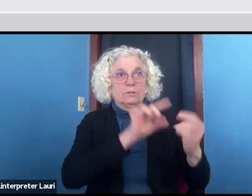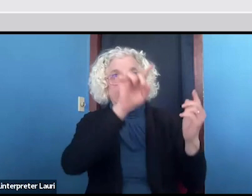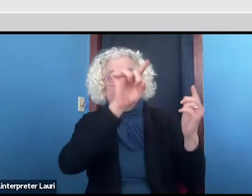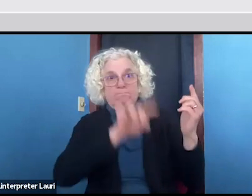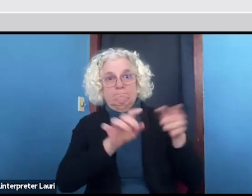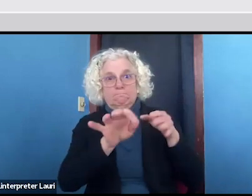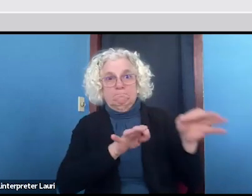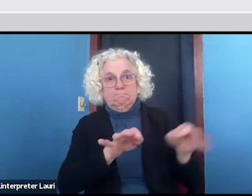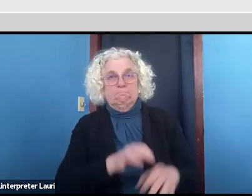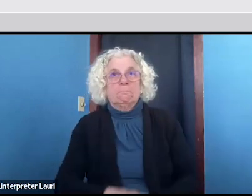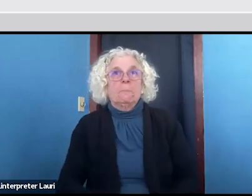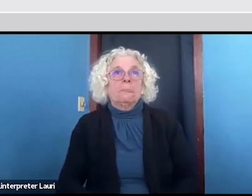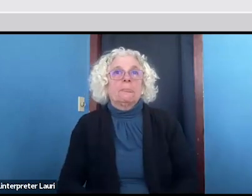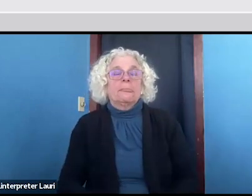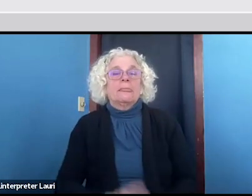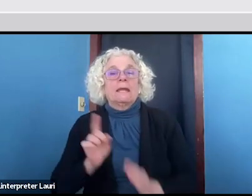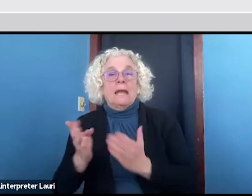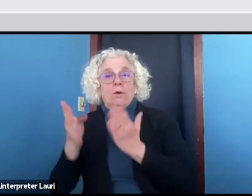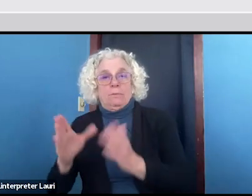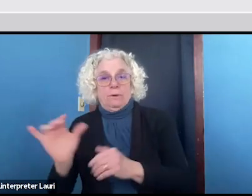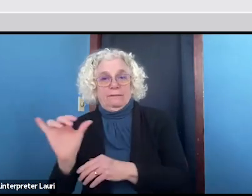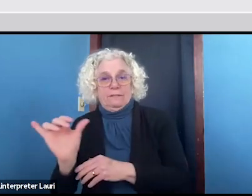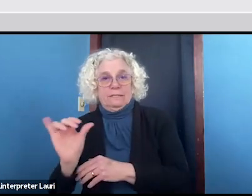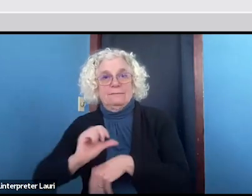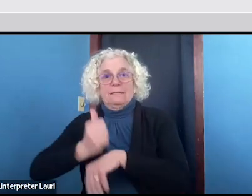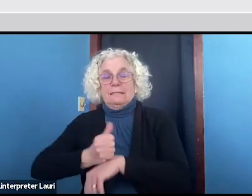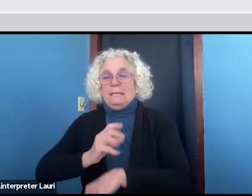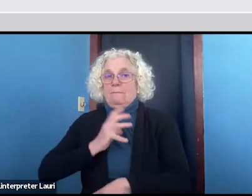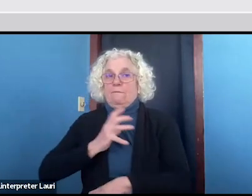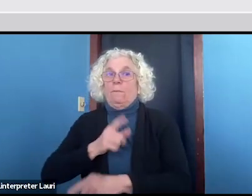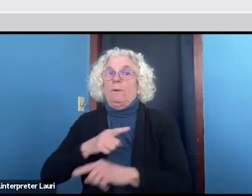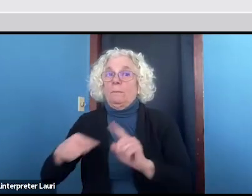Providers, too, can benefit by establishing and informal connections